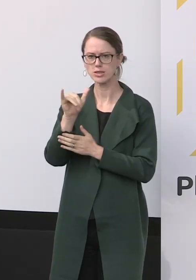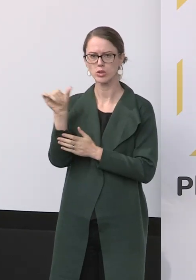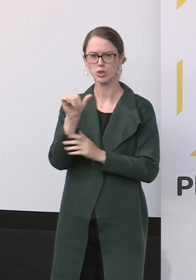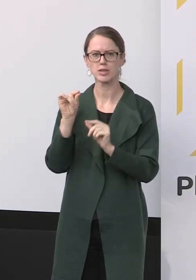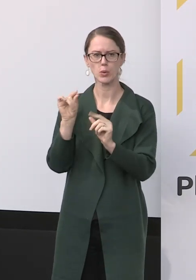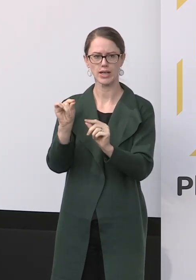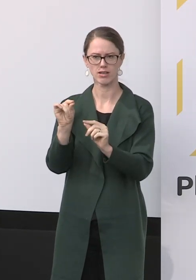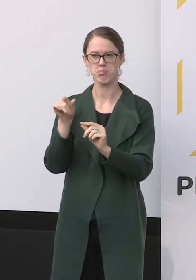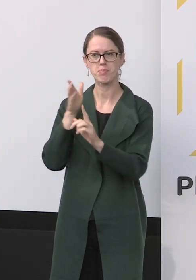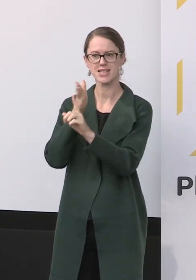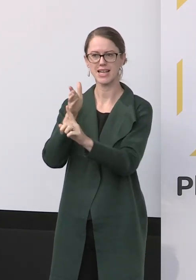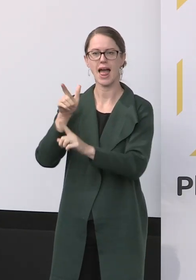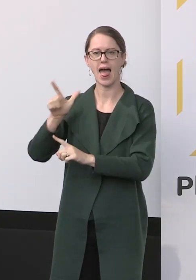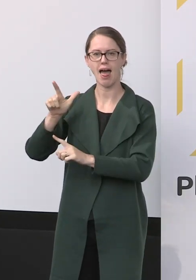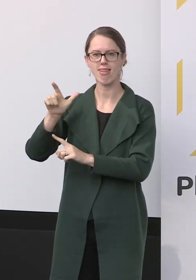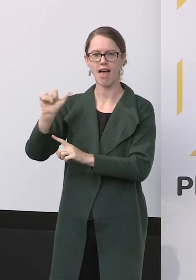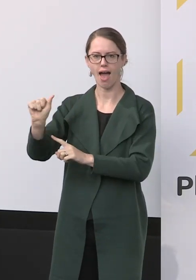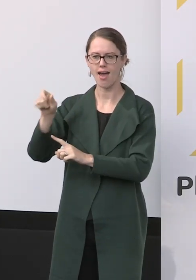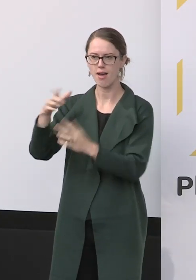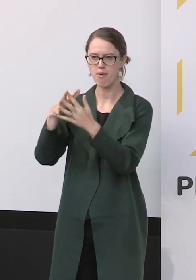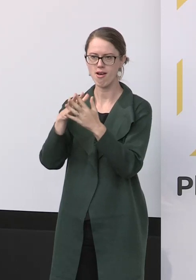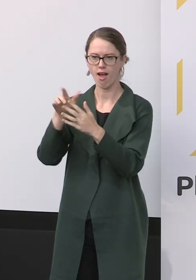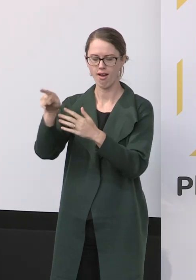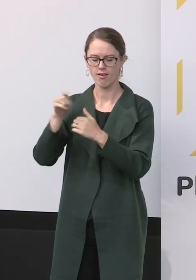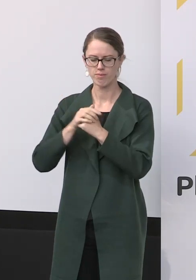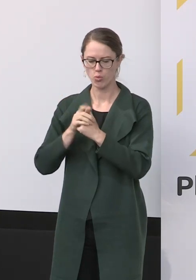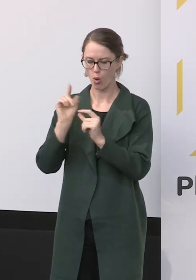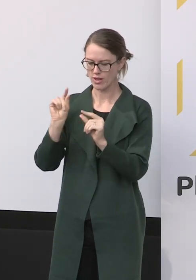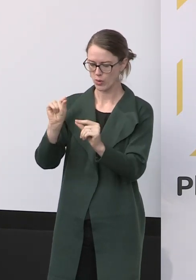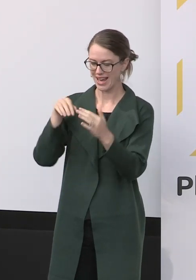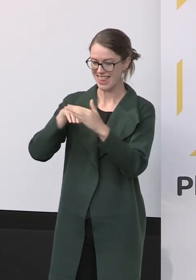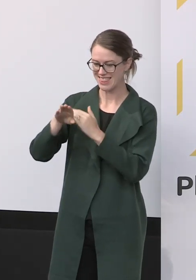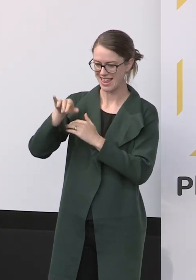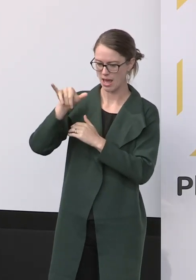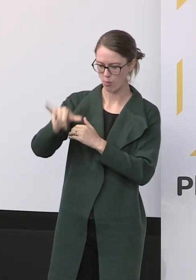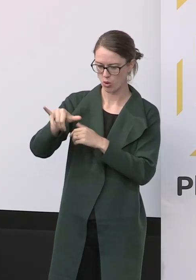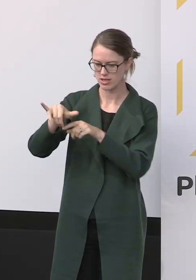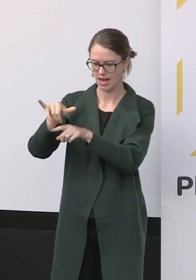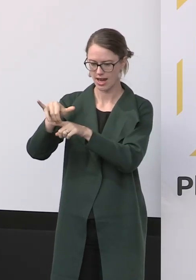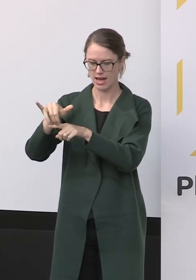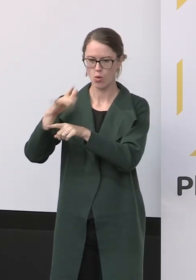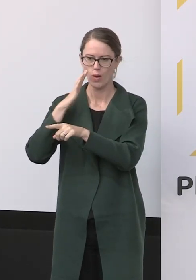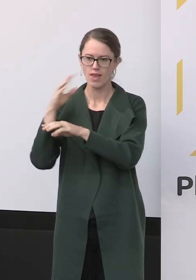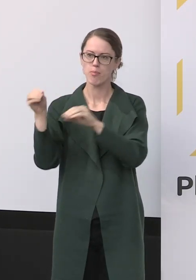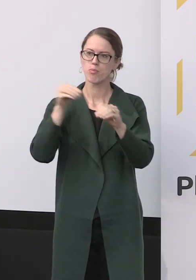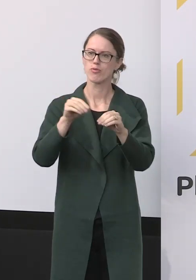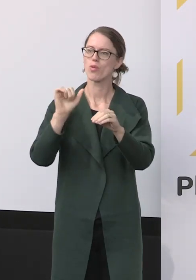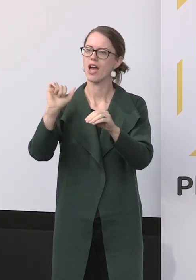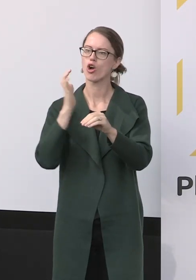Well, there is a very strict guidance for air crews about what they need to be doing, particularly in Los Angeles,